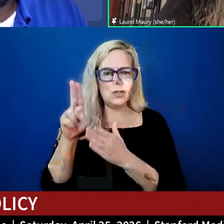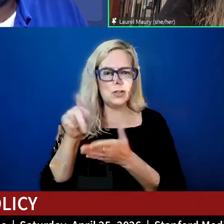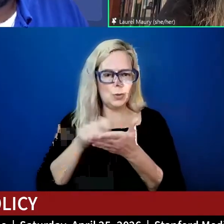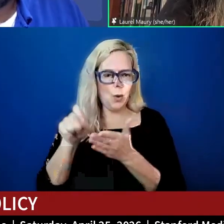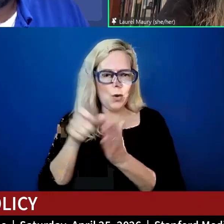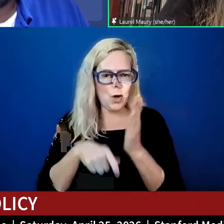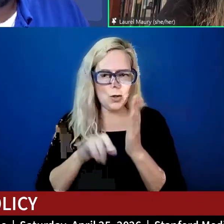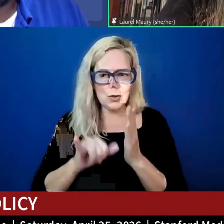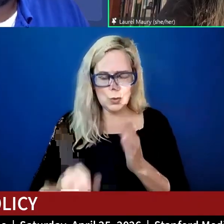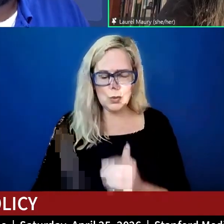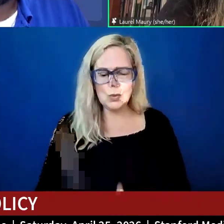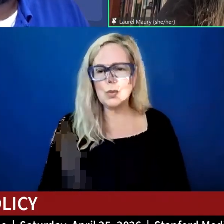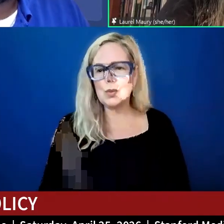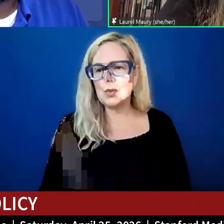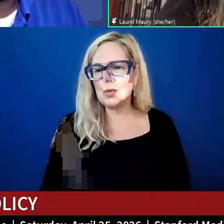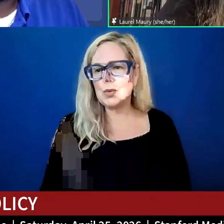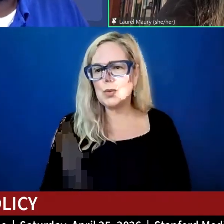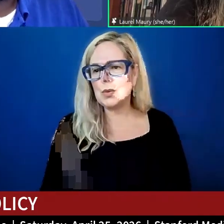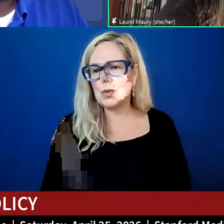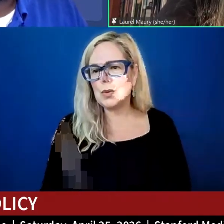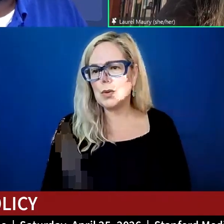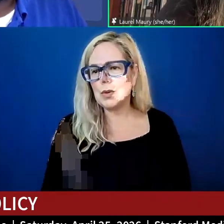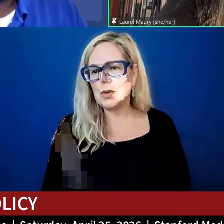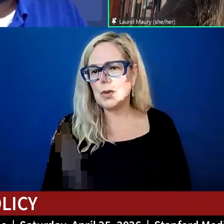what's going on is actually in student newspapers because they sometimes write about it and they